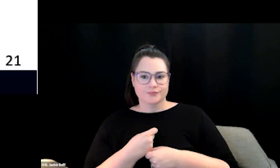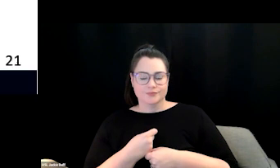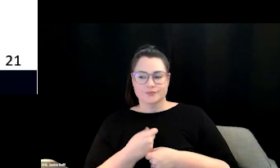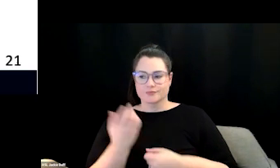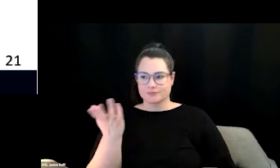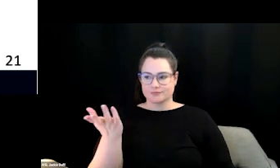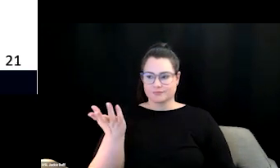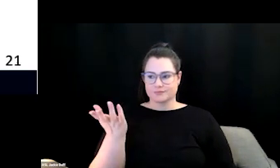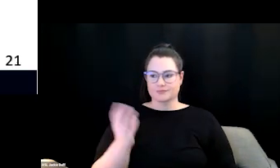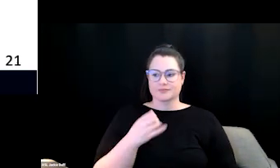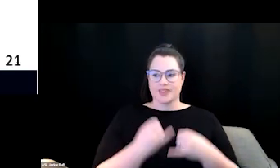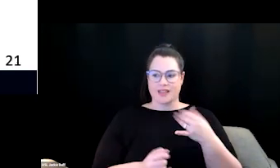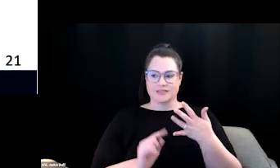It's the last thing called Proposal Status.